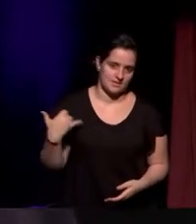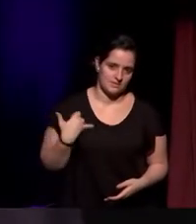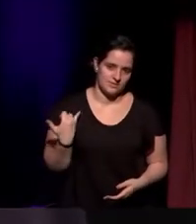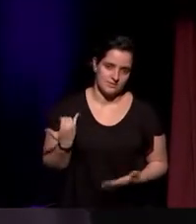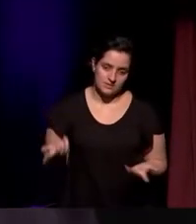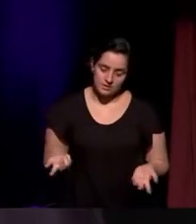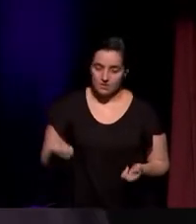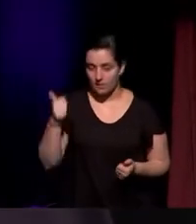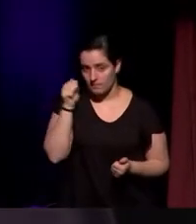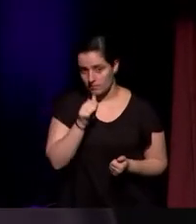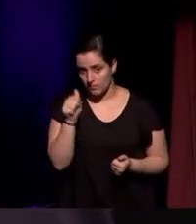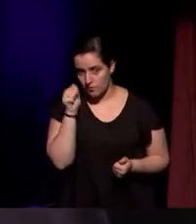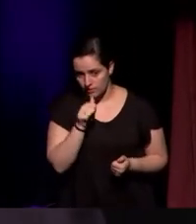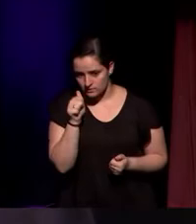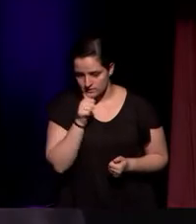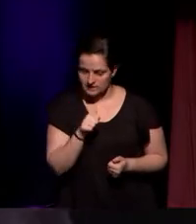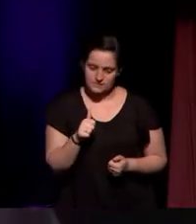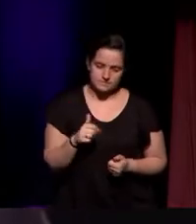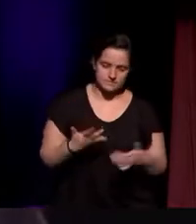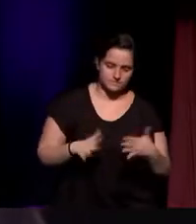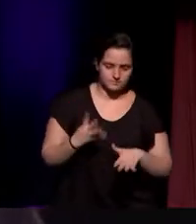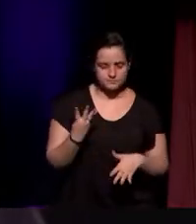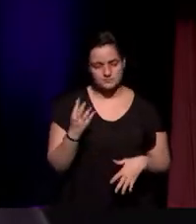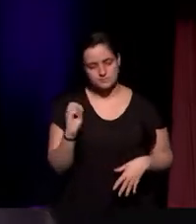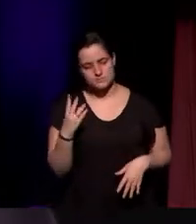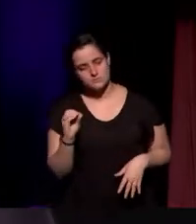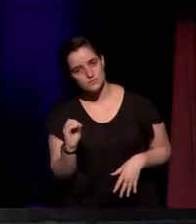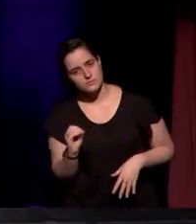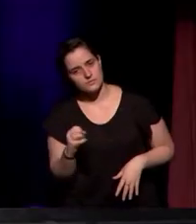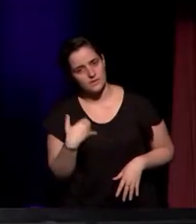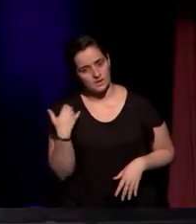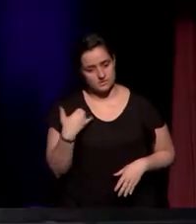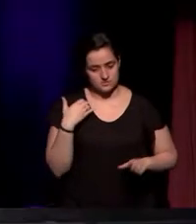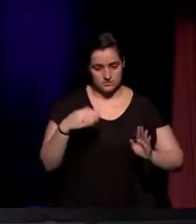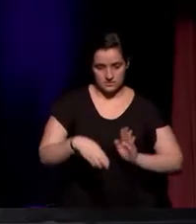the women of their 40 years up,